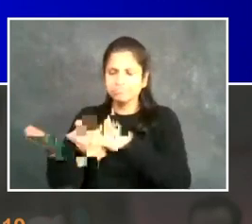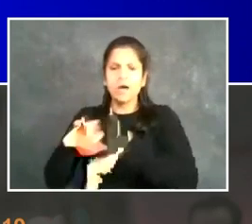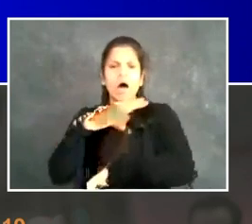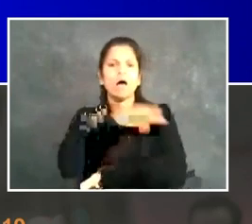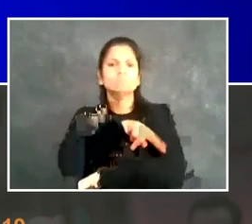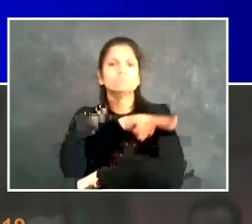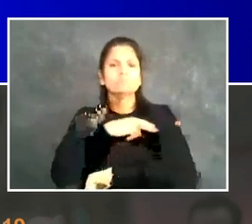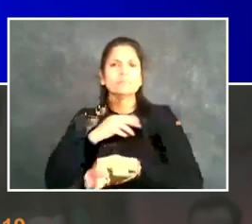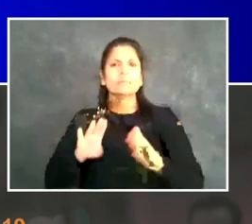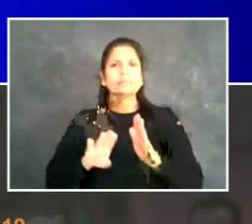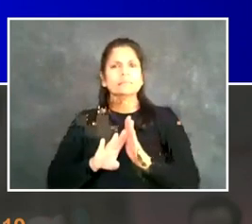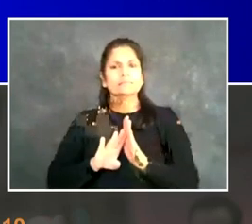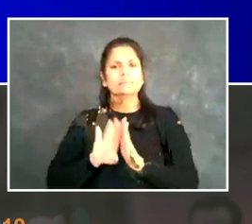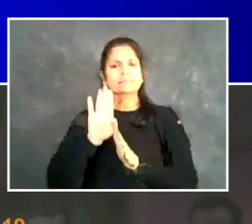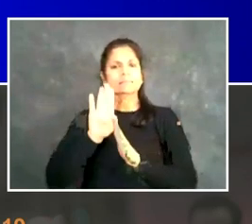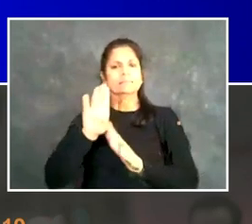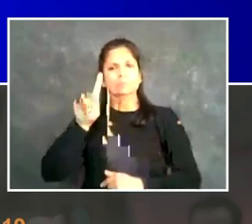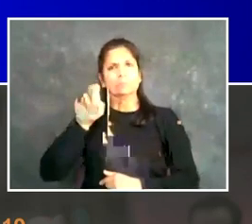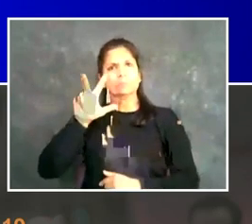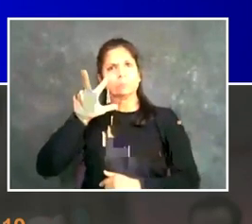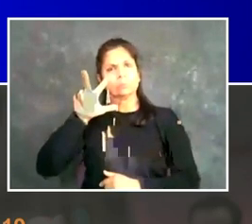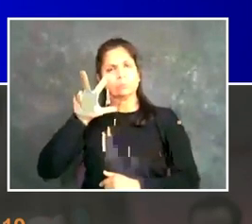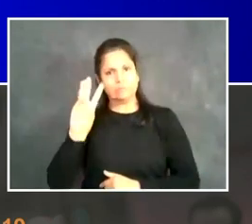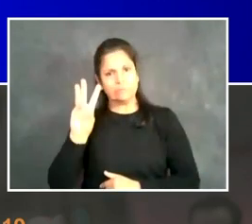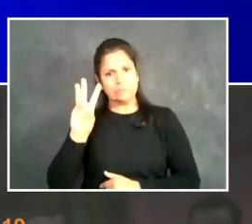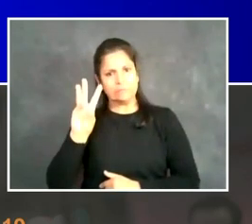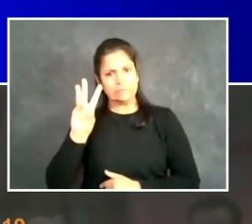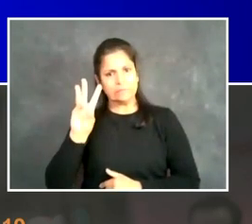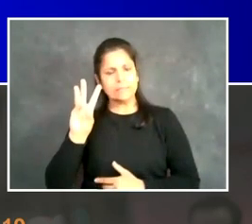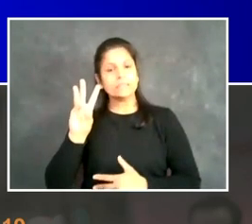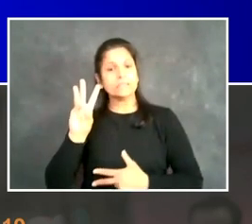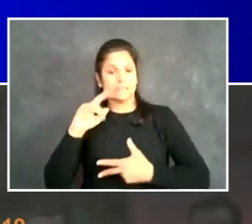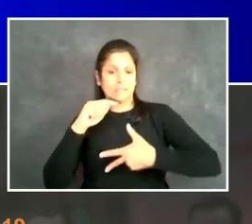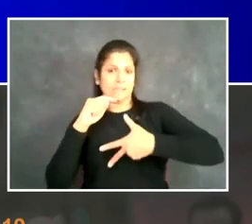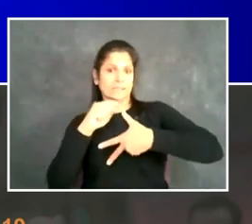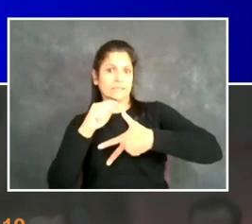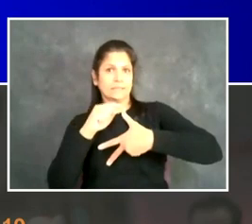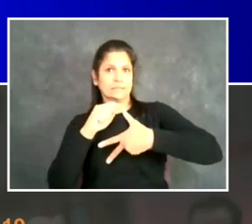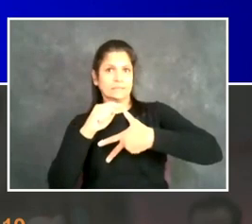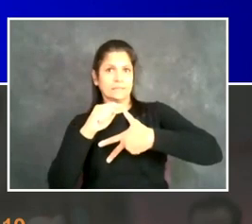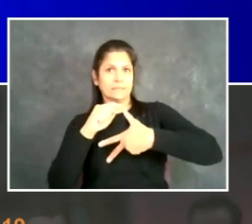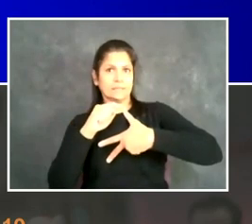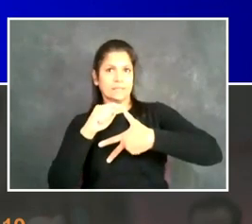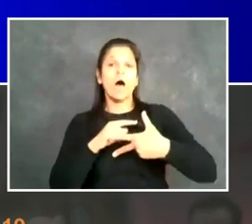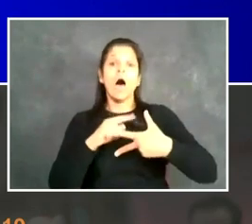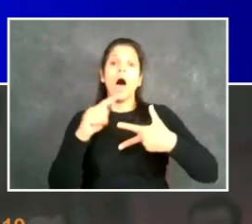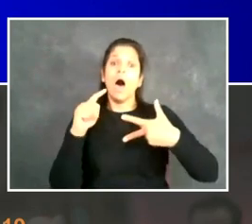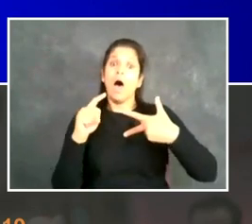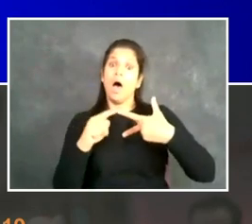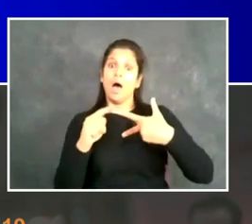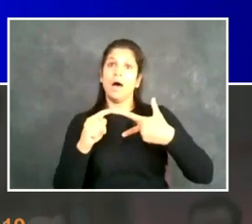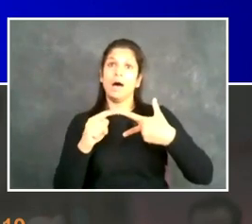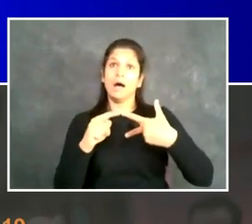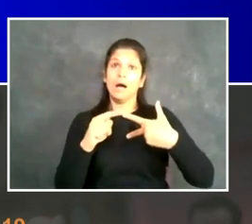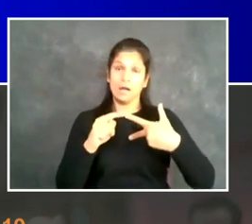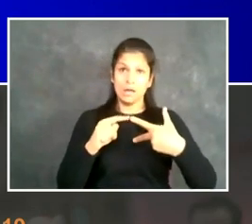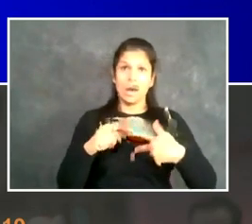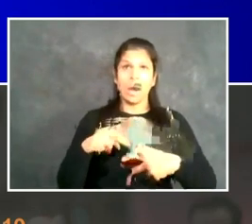THE DAILY NUMBER ADMITTED TO HOSPITALS WENT UP FROM 112 TO BUT THE OTHER INDICATORS GOING